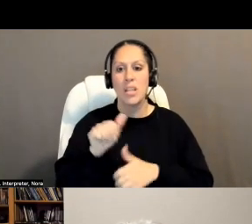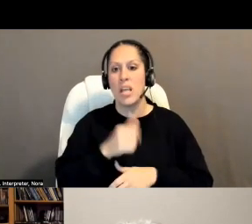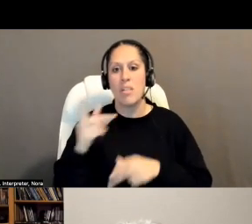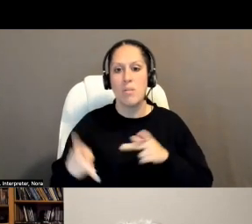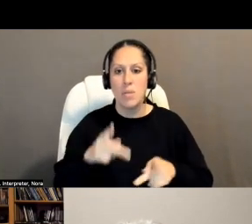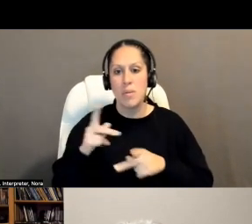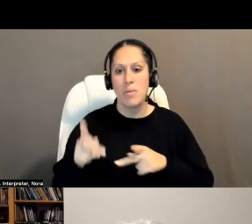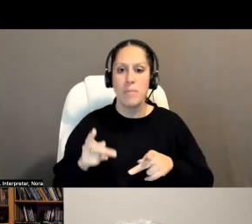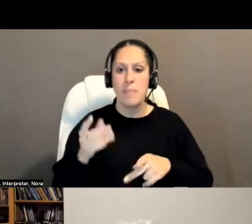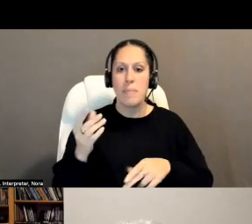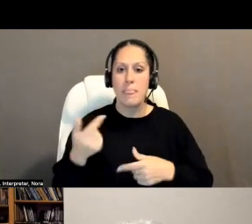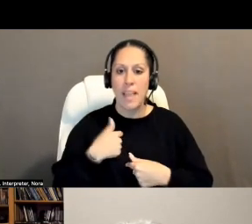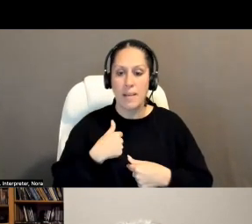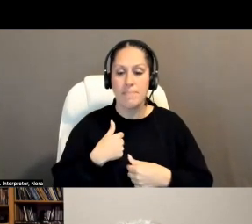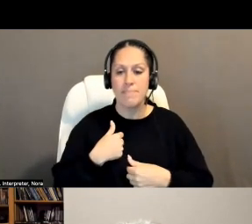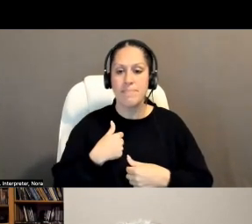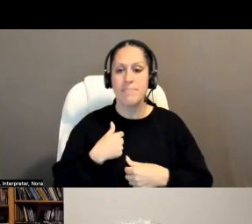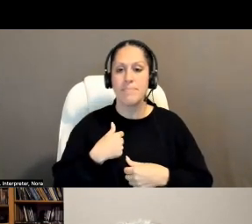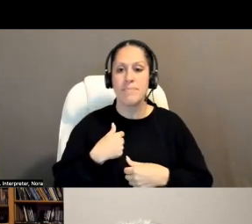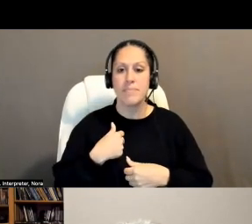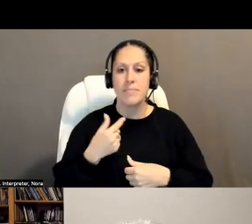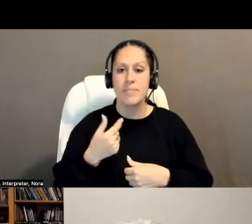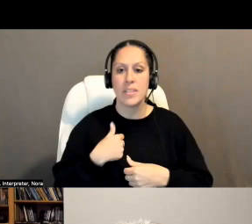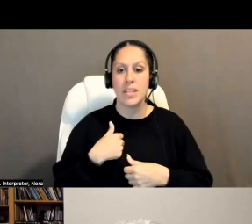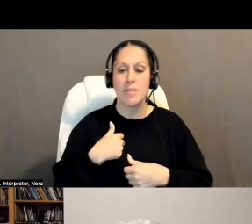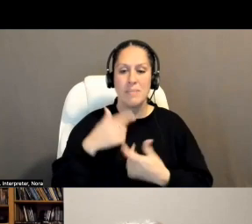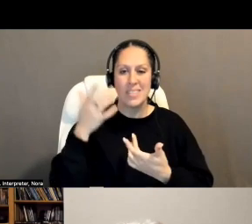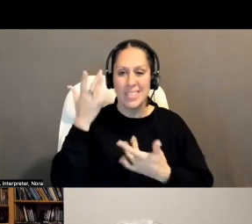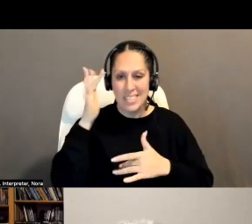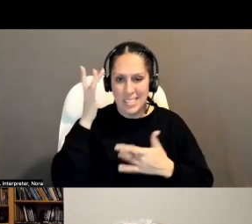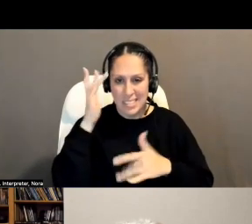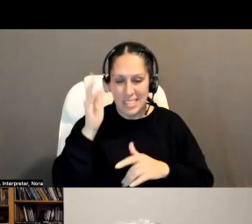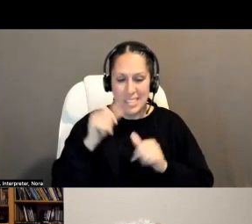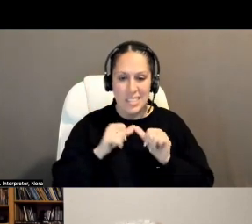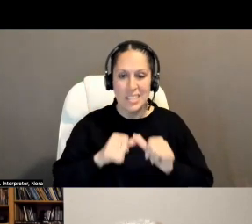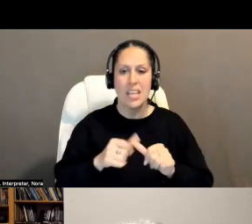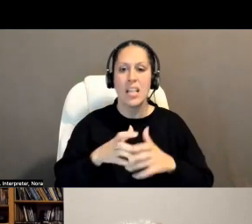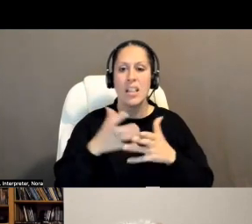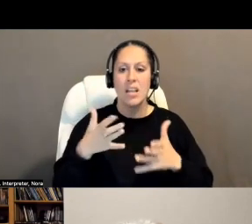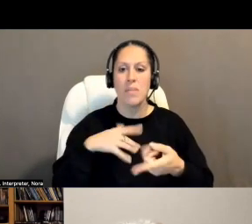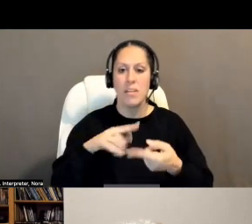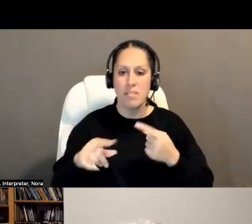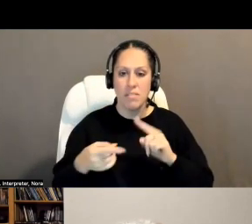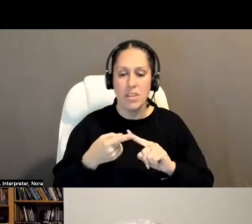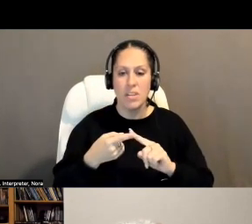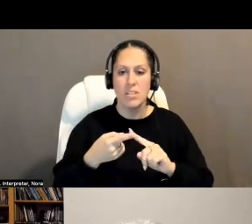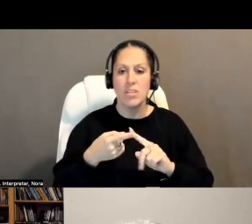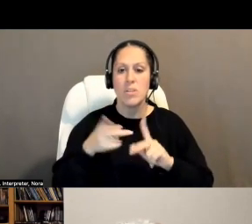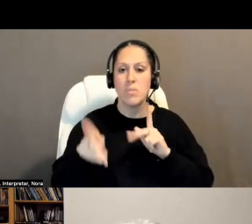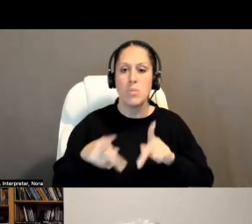... um, I'm, so I'm chronically ill, um and a lot of my friends are people who I know through